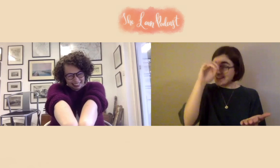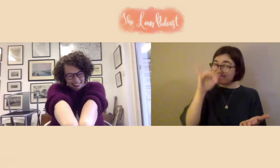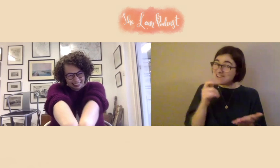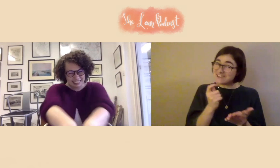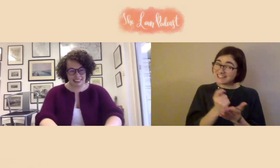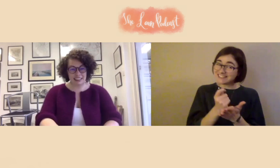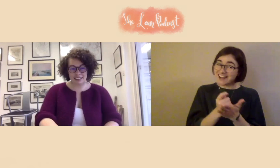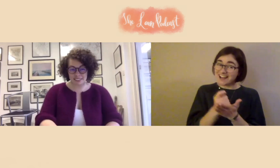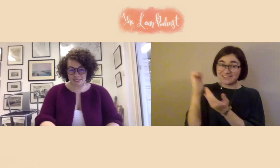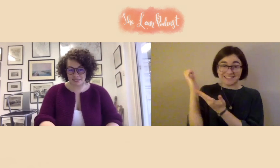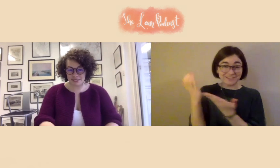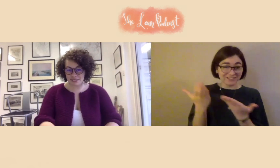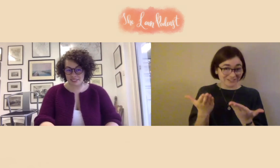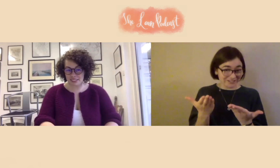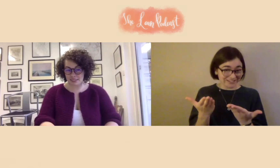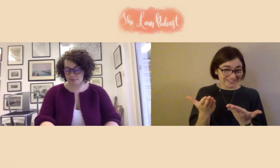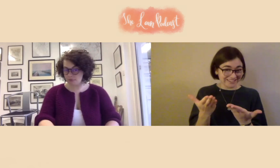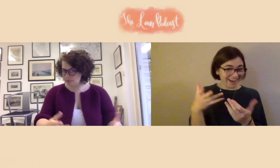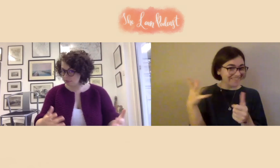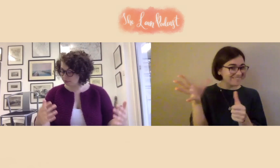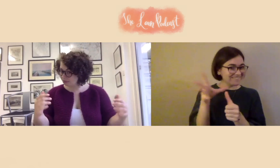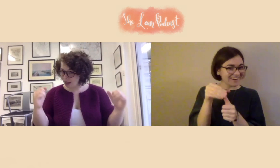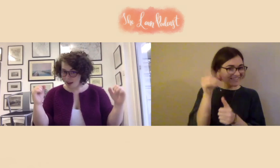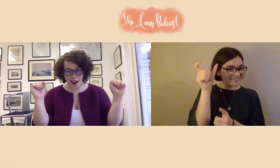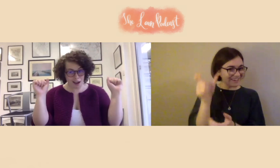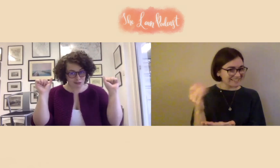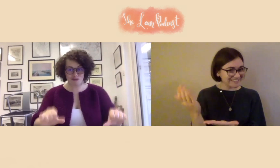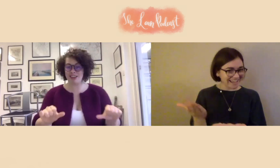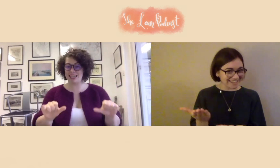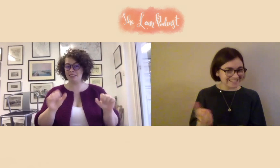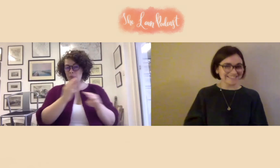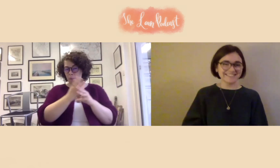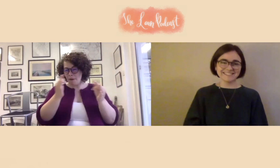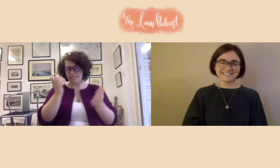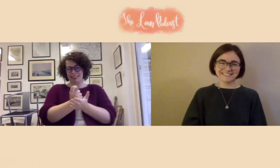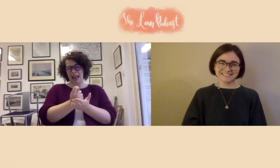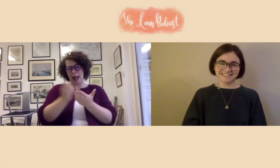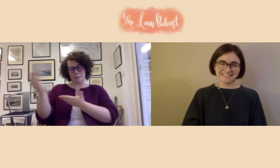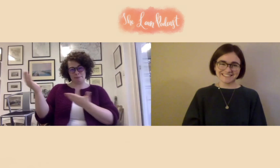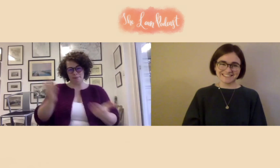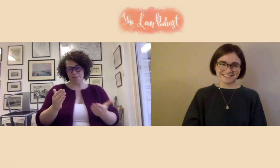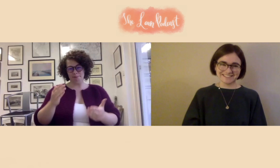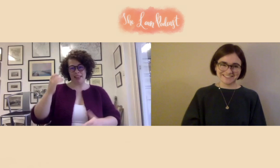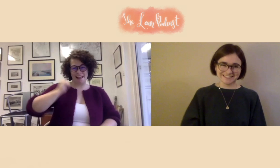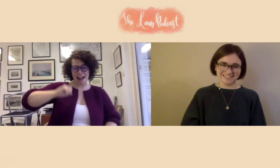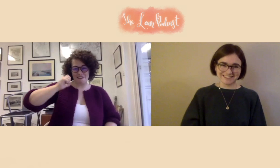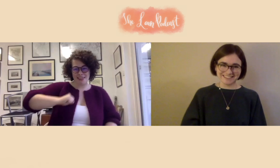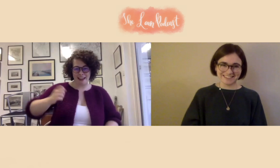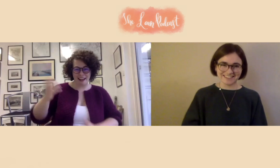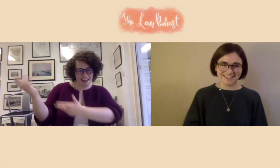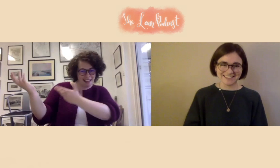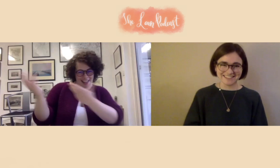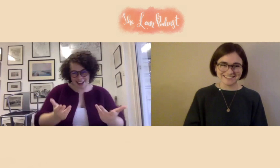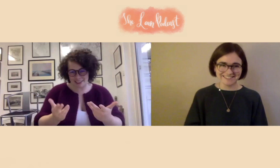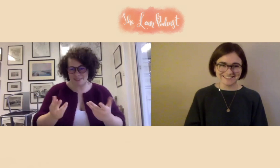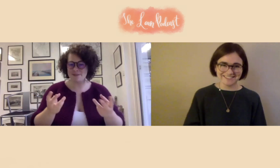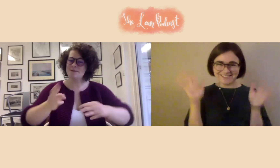to introduce our very special guest today. I absolutely agree with you. It's a perfect time to introduce and welcome the lovely Caroline McGrotty.